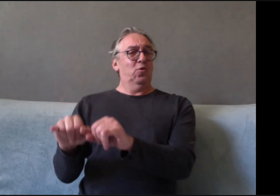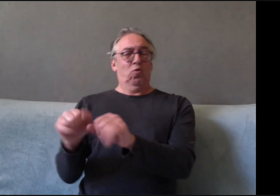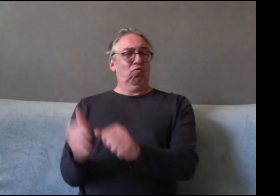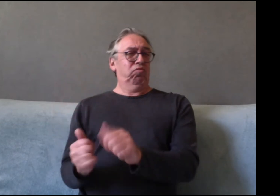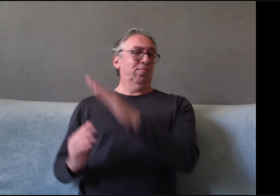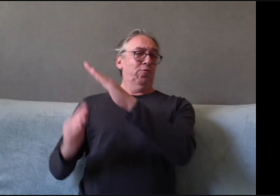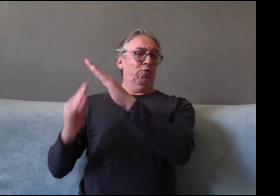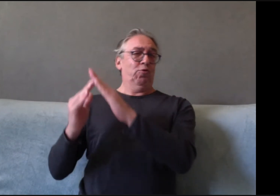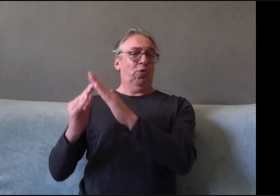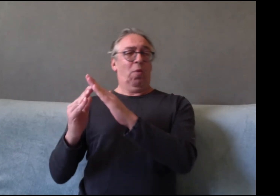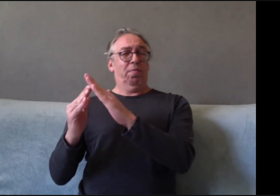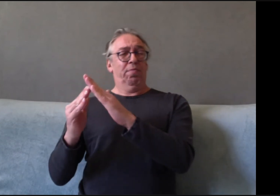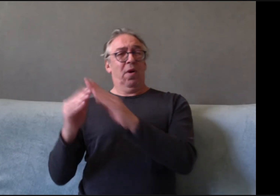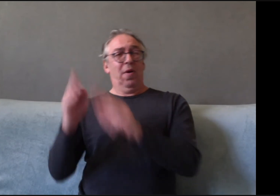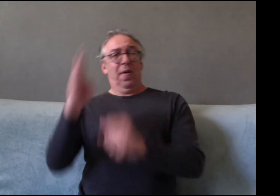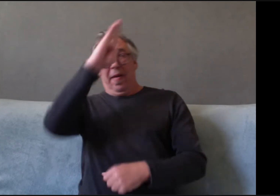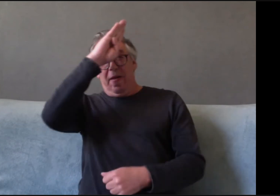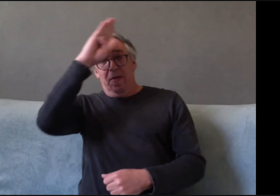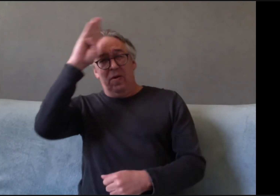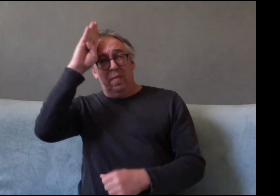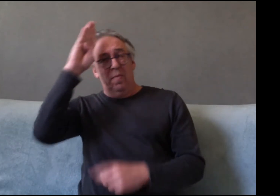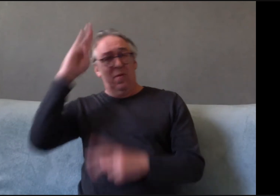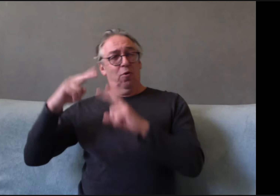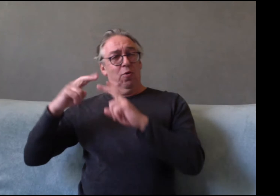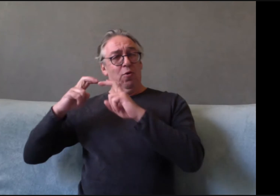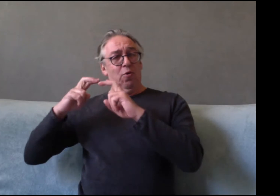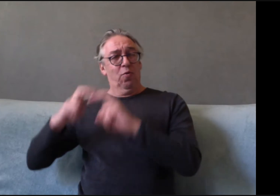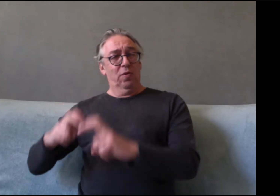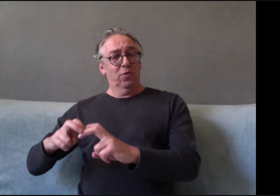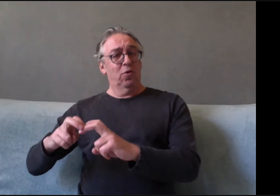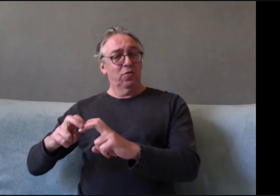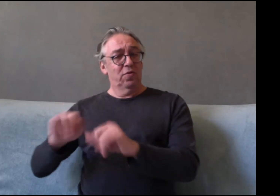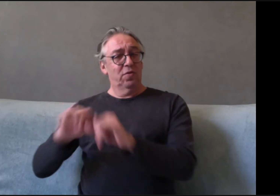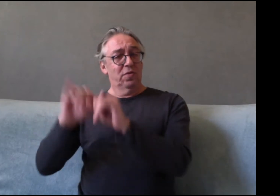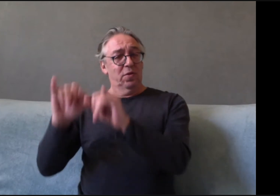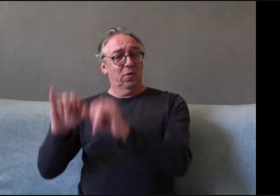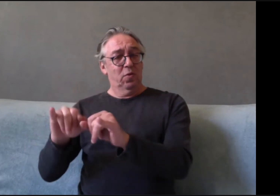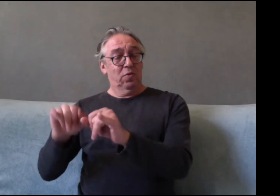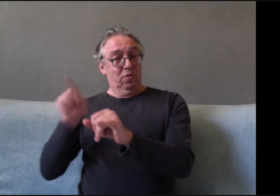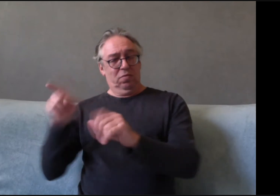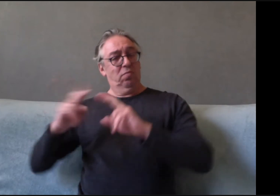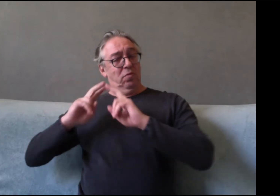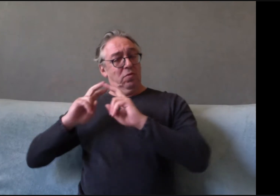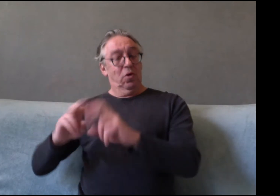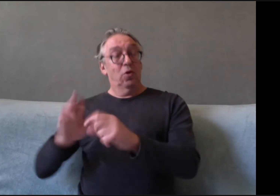that on 160 persons with intellectual disability